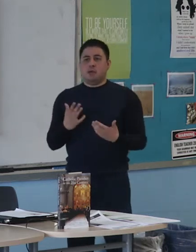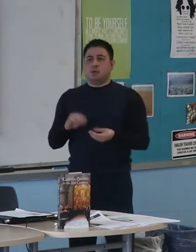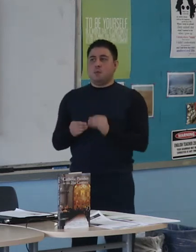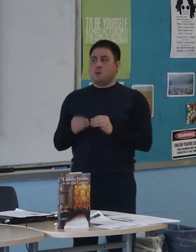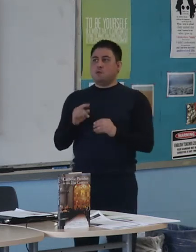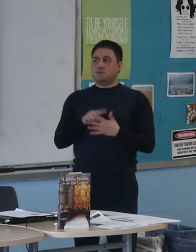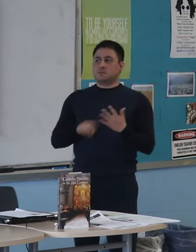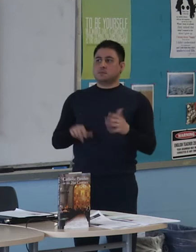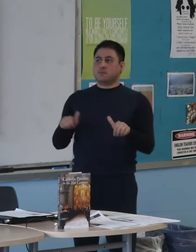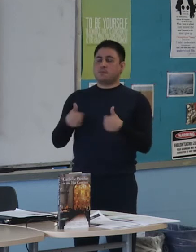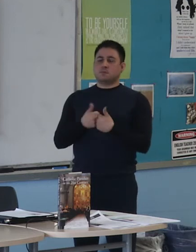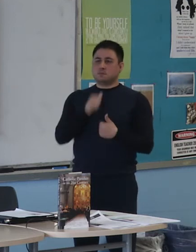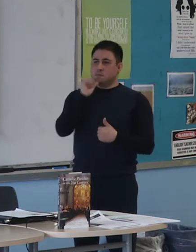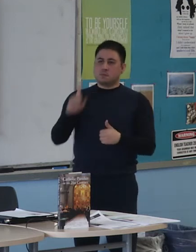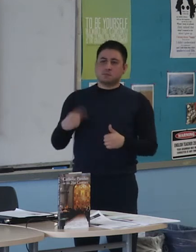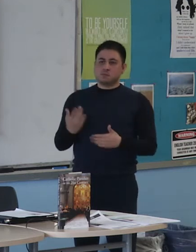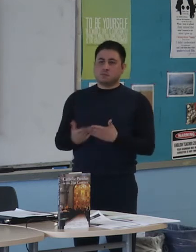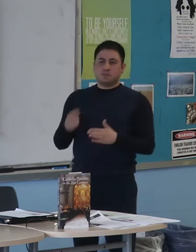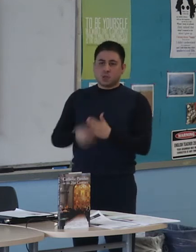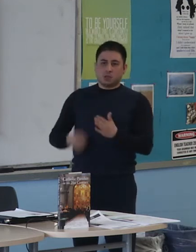obstacles are not necessarily things that cost money. Facility, you know,